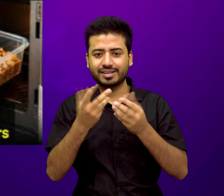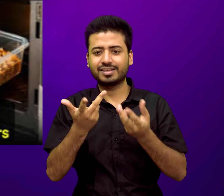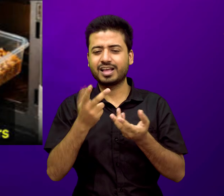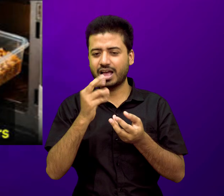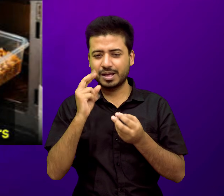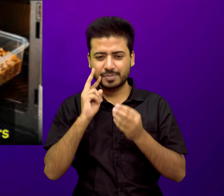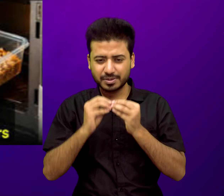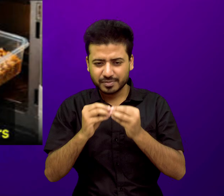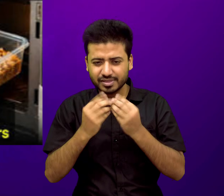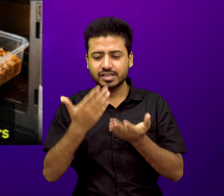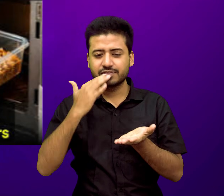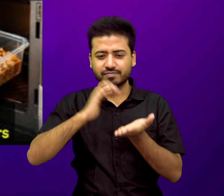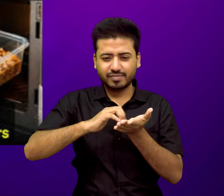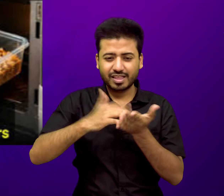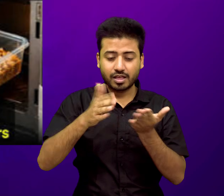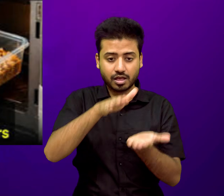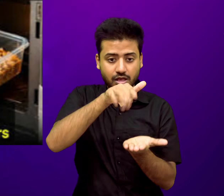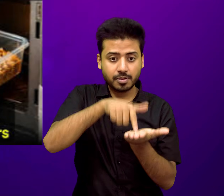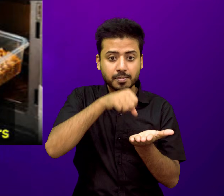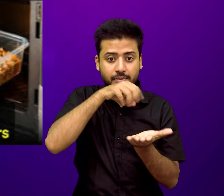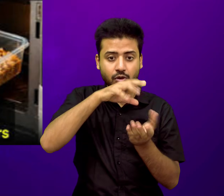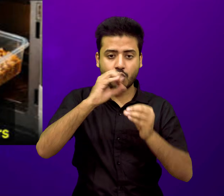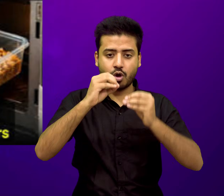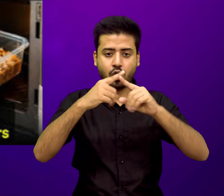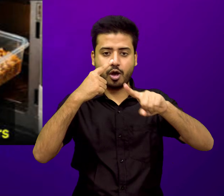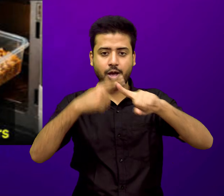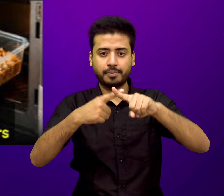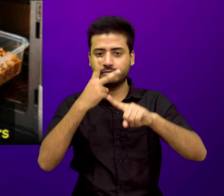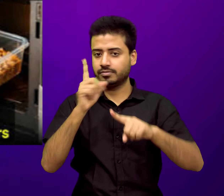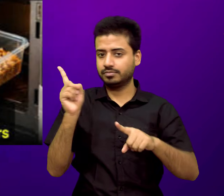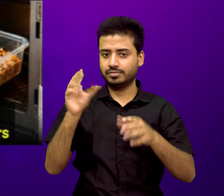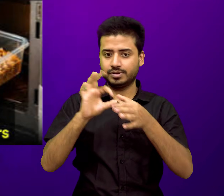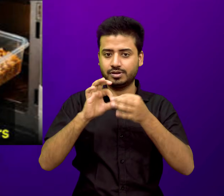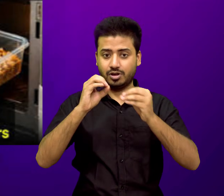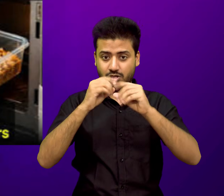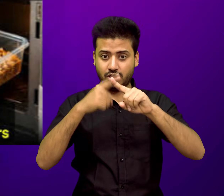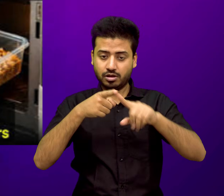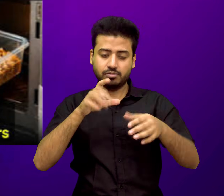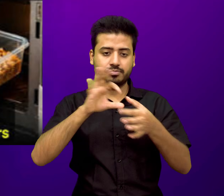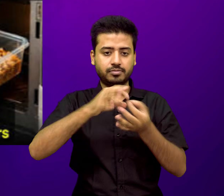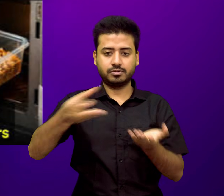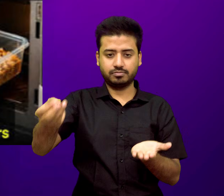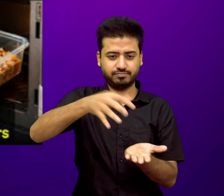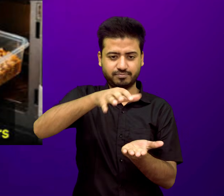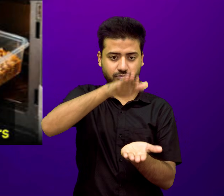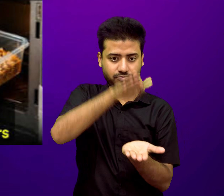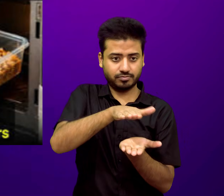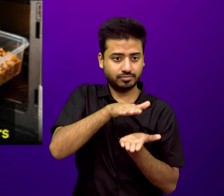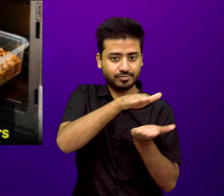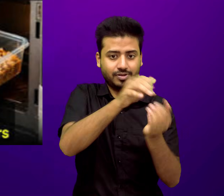food storage due to its convenience, durability, and cost effectiveness. However, plastic is not